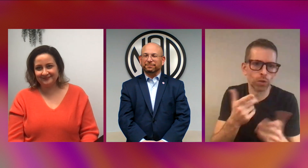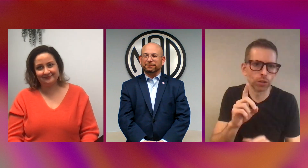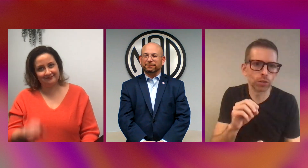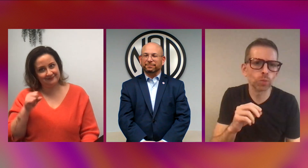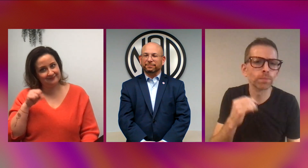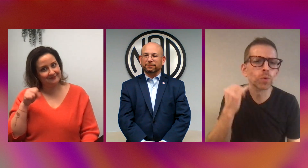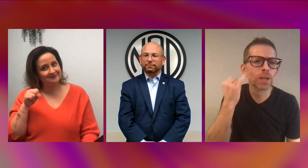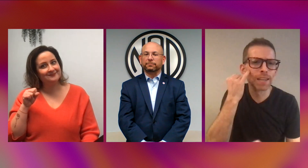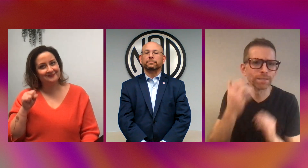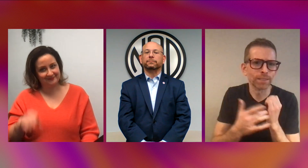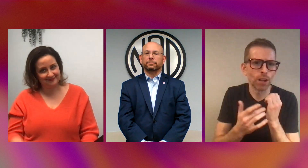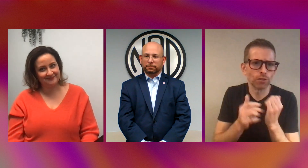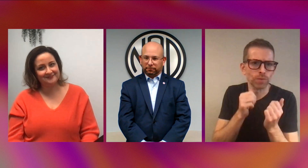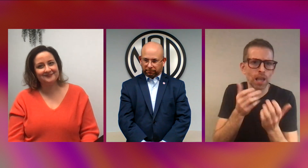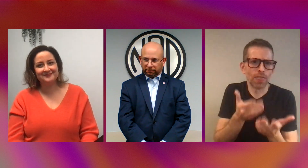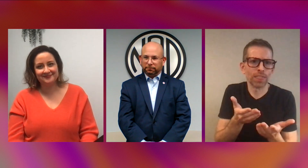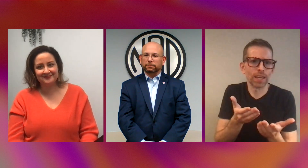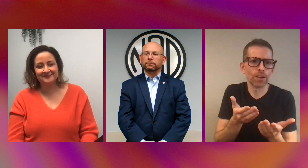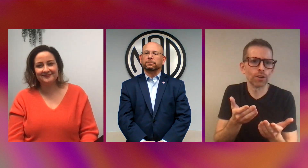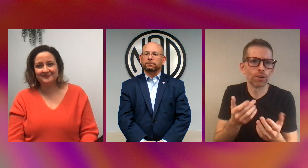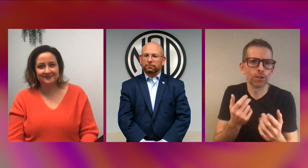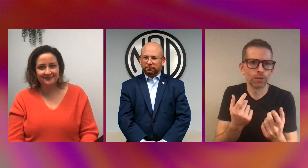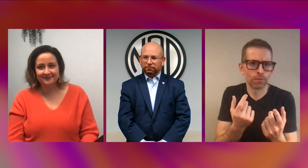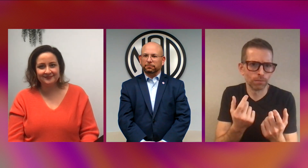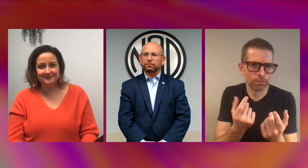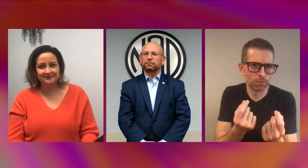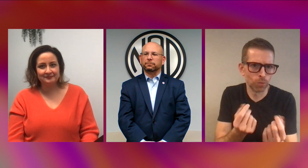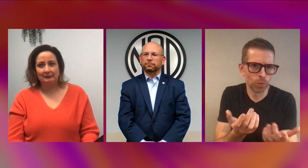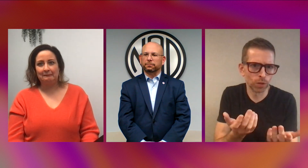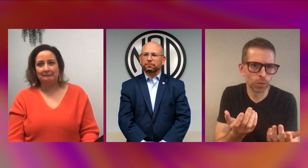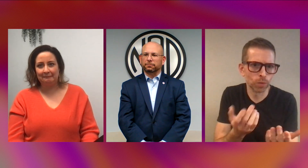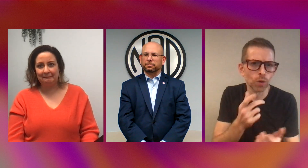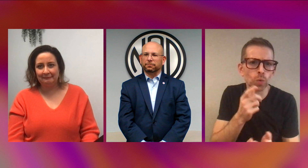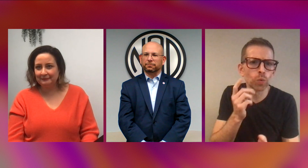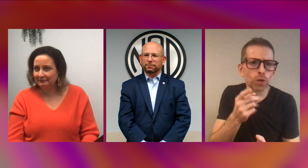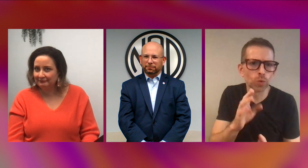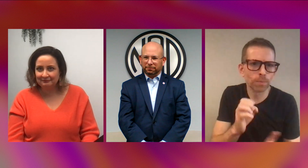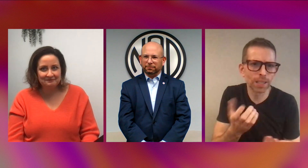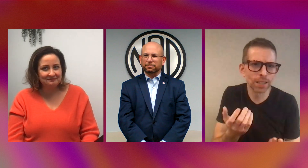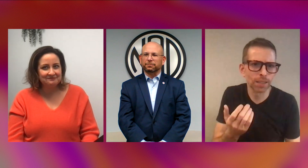technology wasn't where it is today? What would you be doing instead?